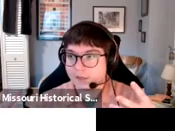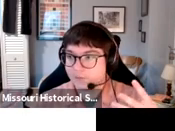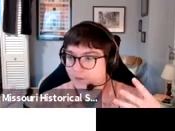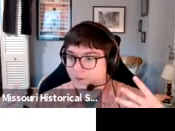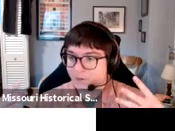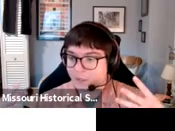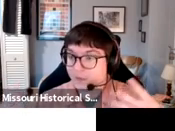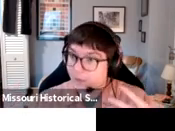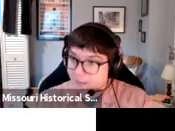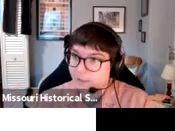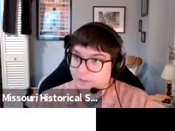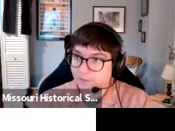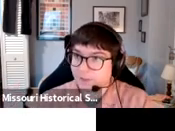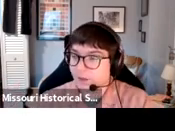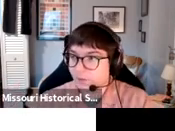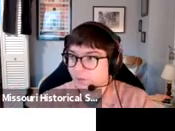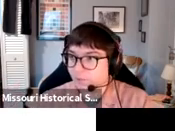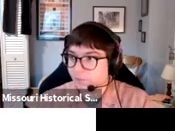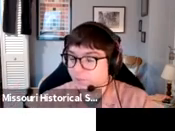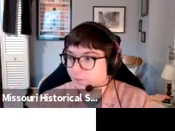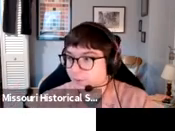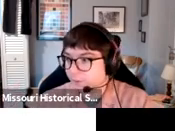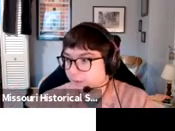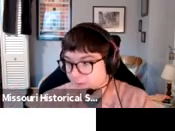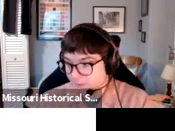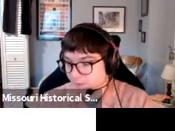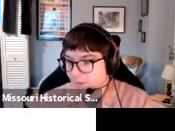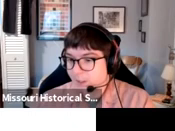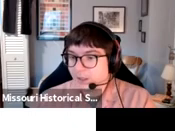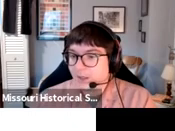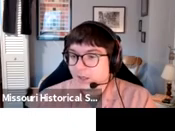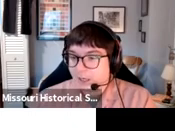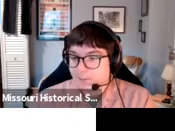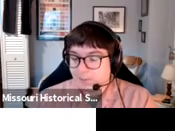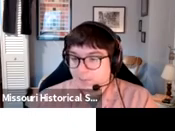family that, you know, he helped keep her alive with rations from